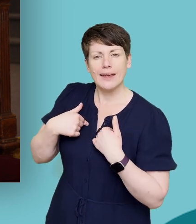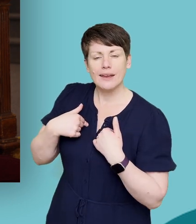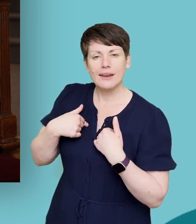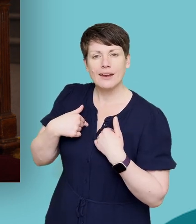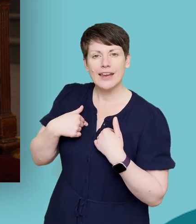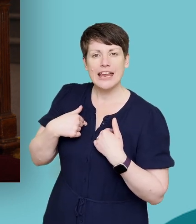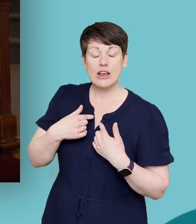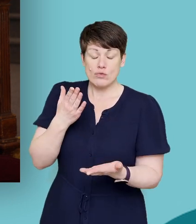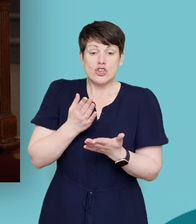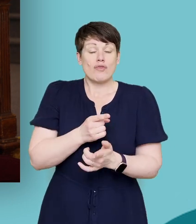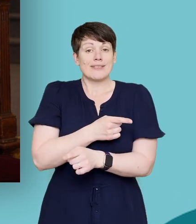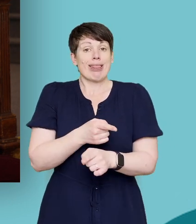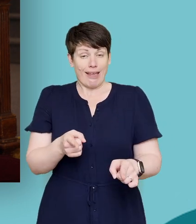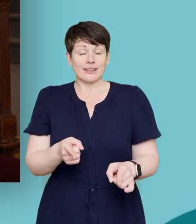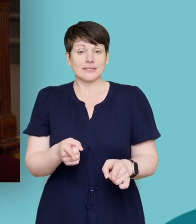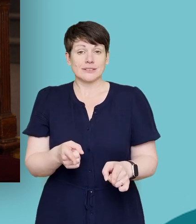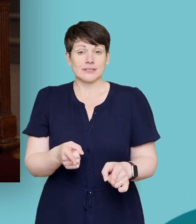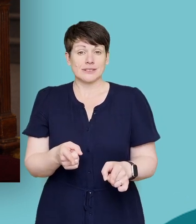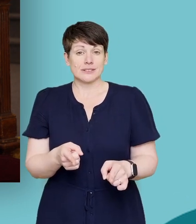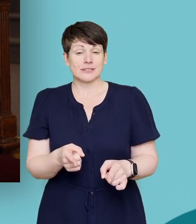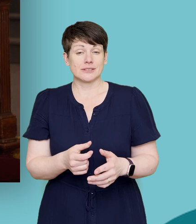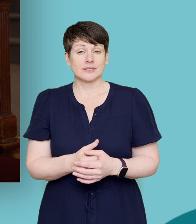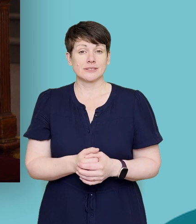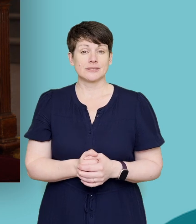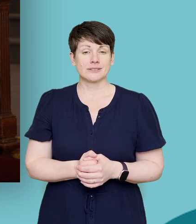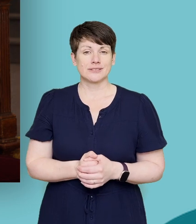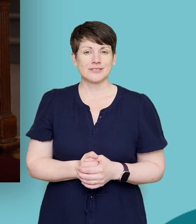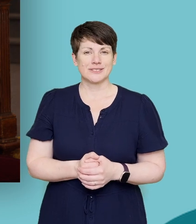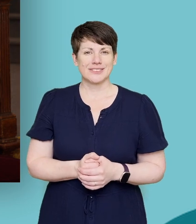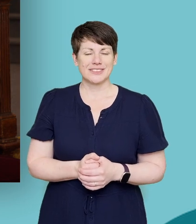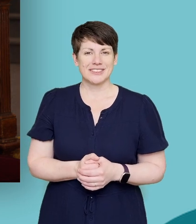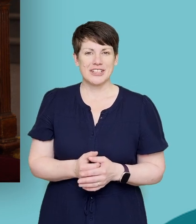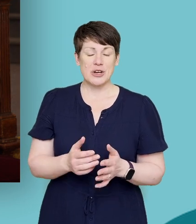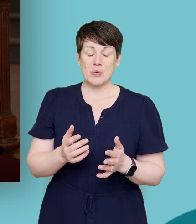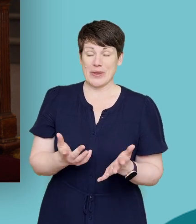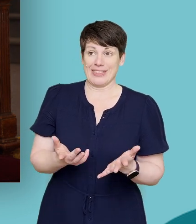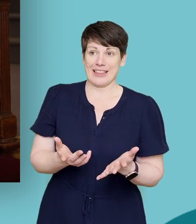biblical imperative, we can't help but be hopeful.